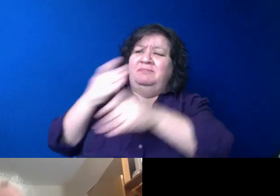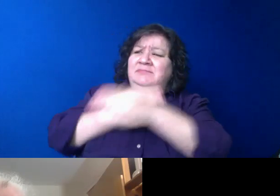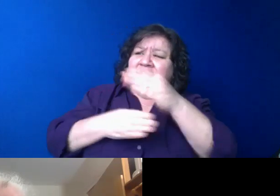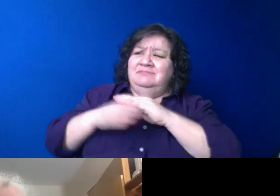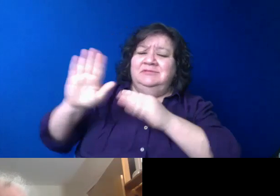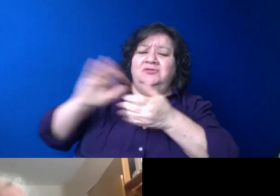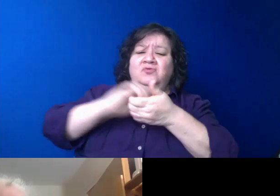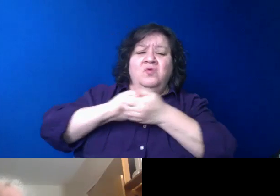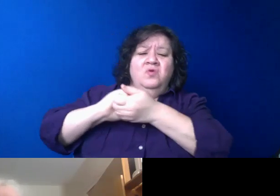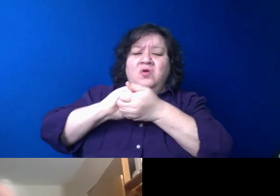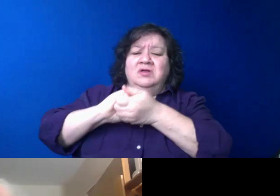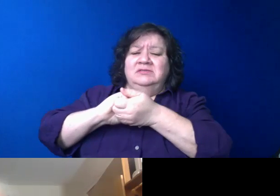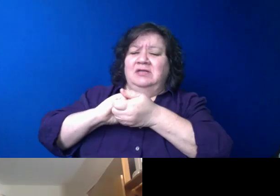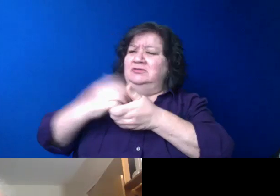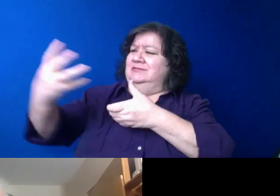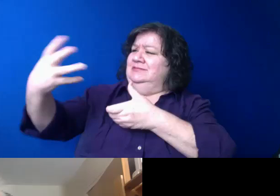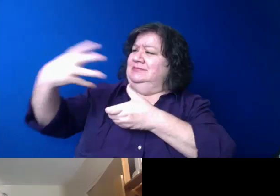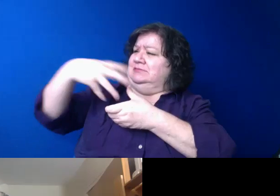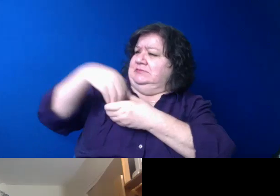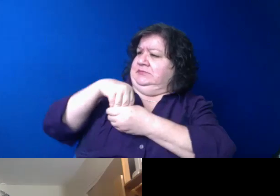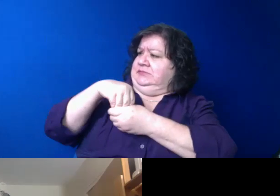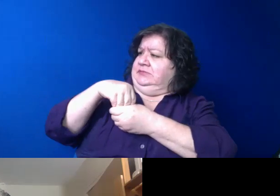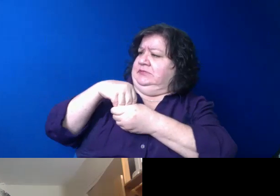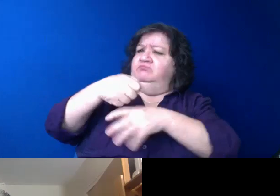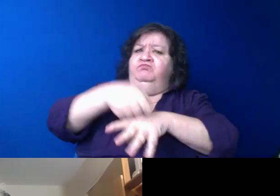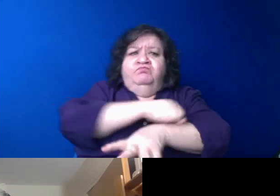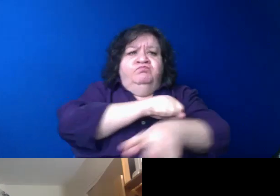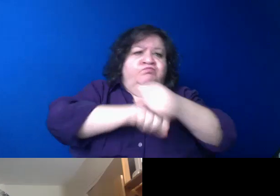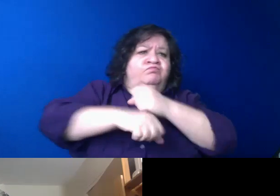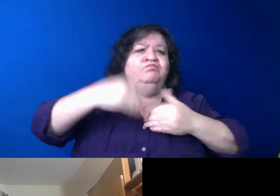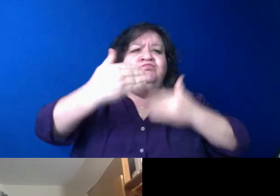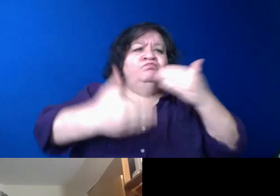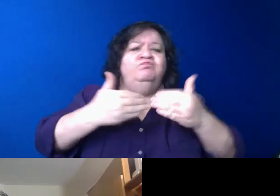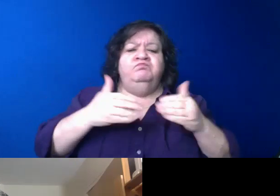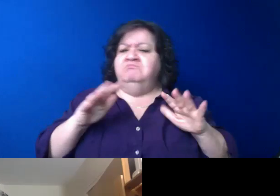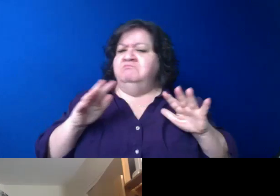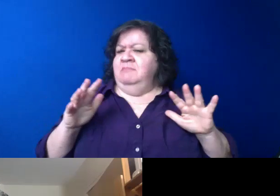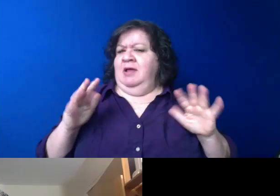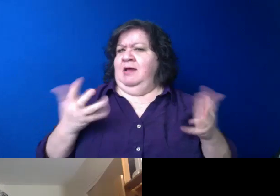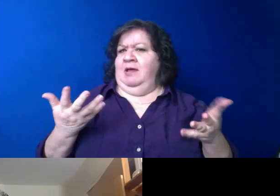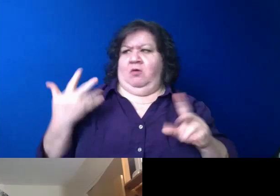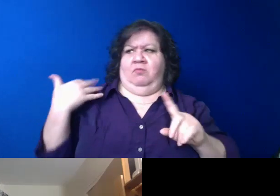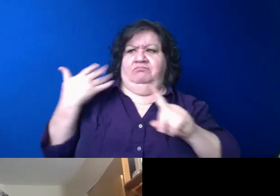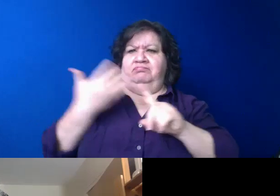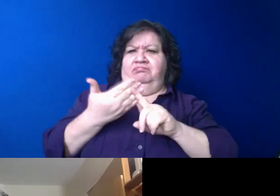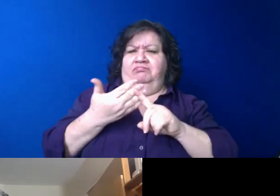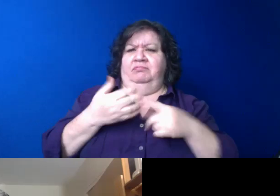negotiations and what and both in terms of like global processes and also at national and regional